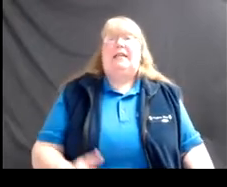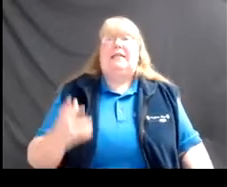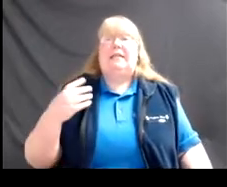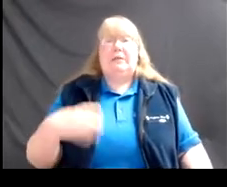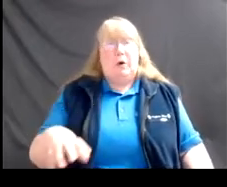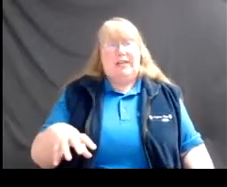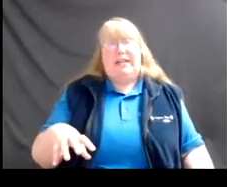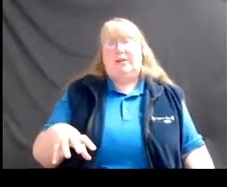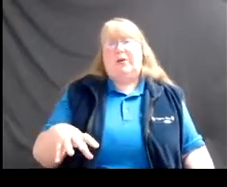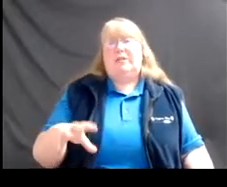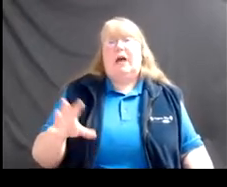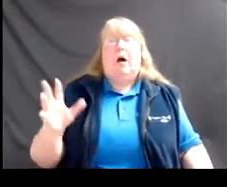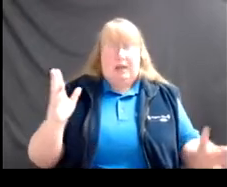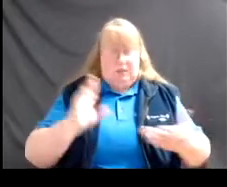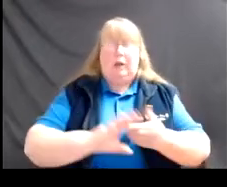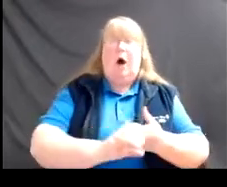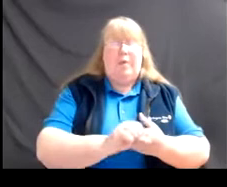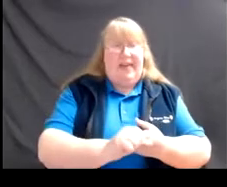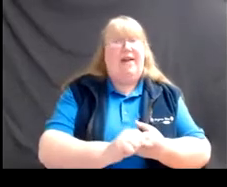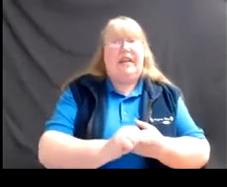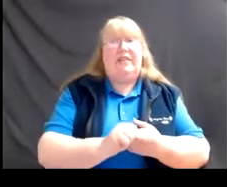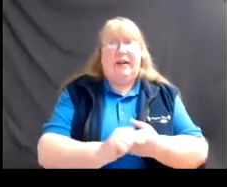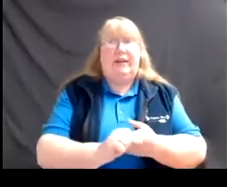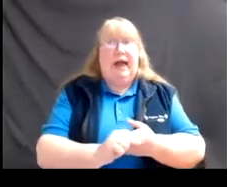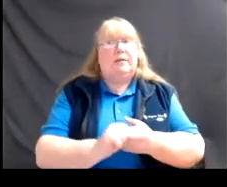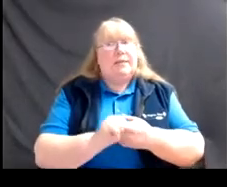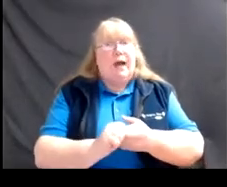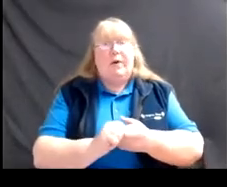These smoke detectors, along with having the very loud siren,